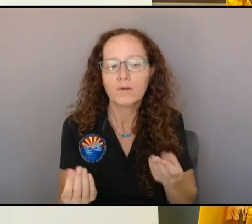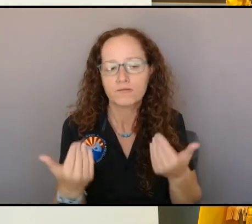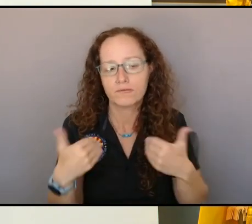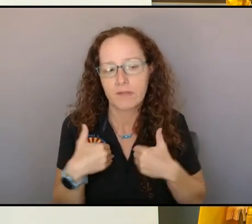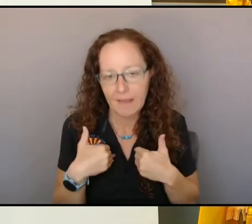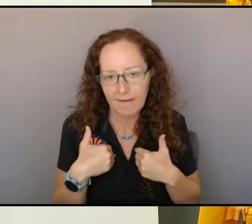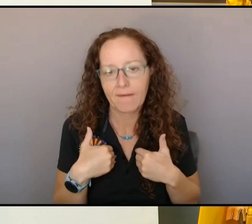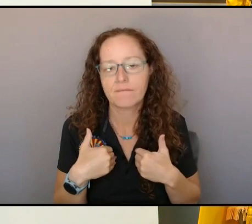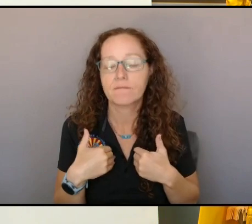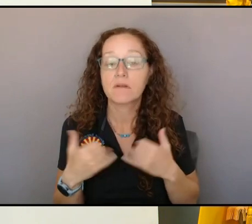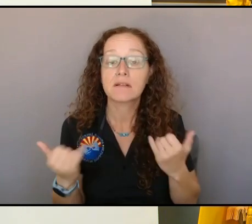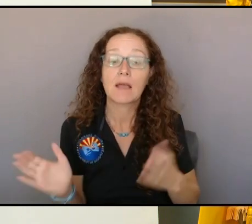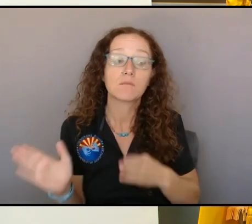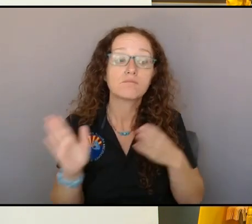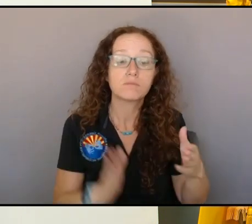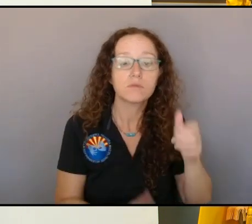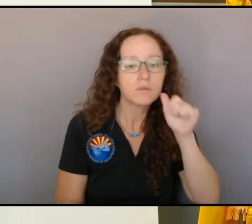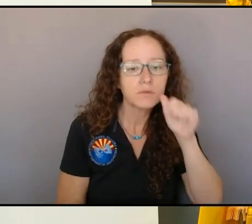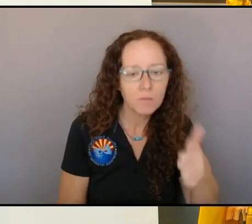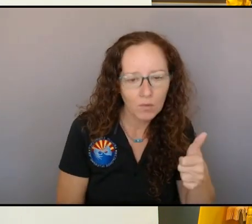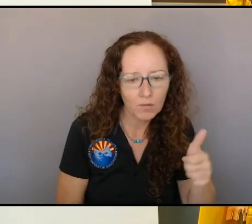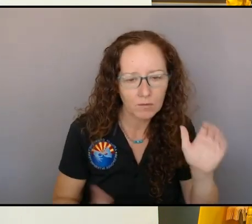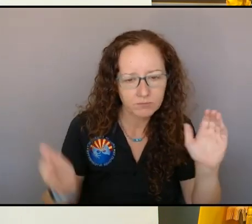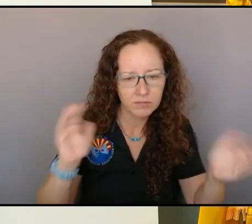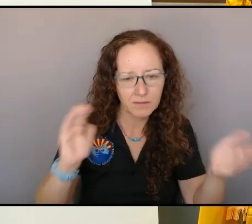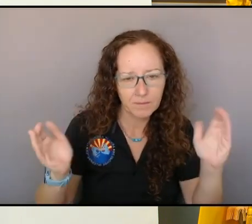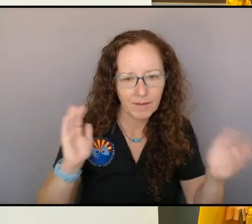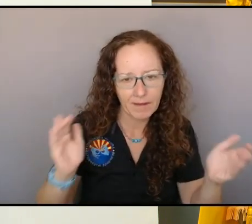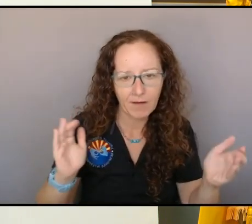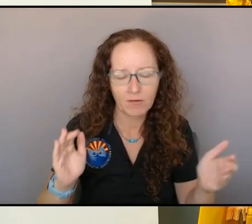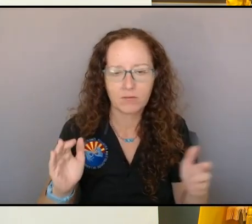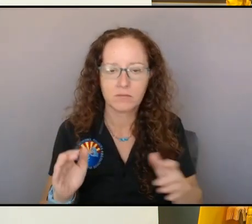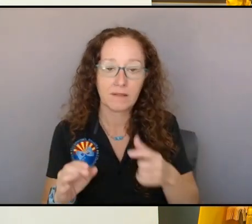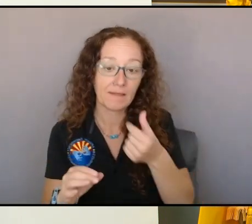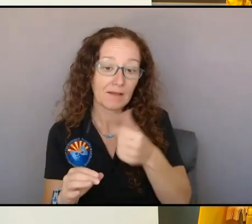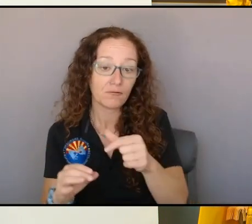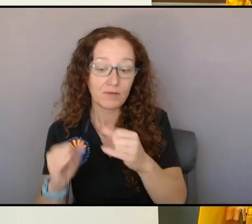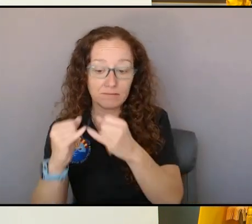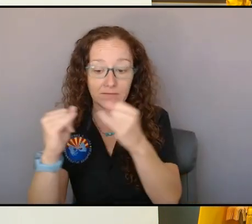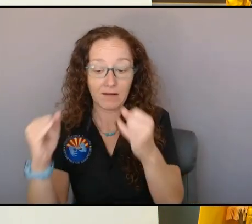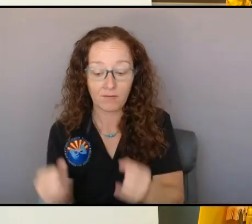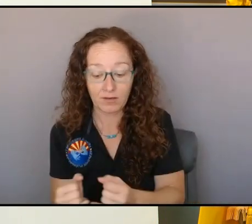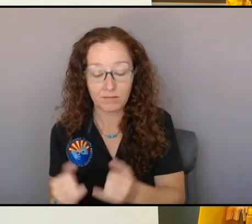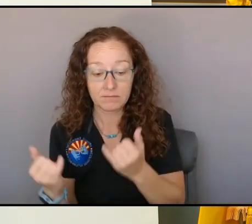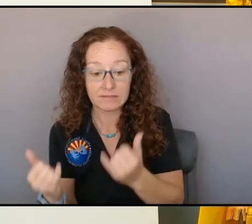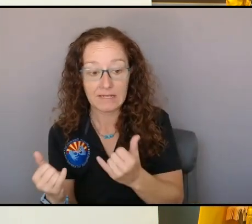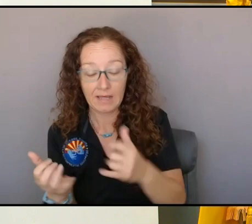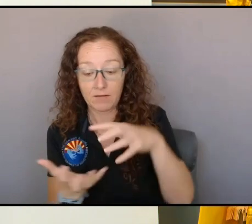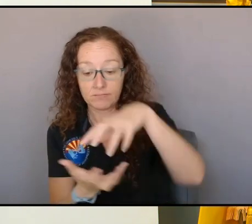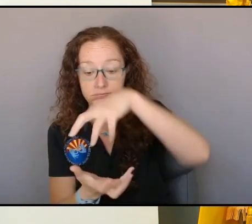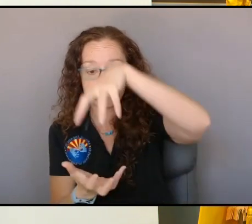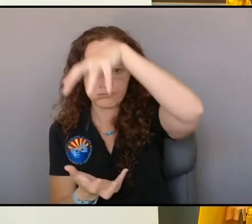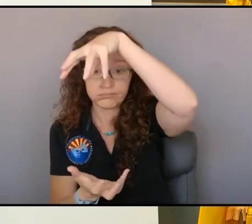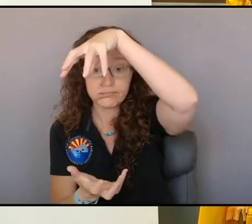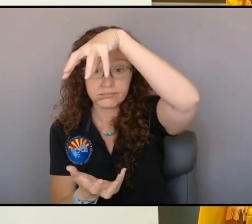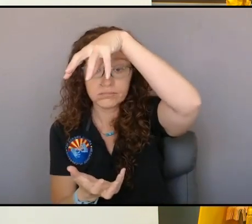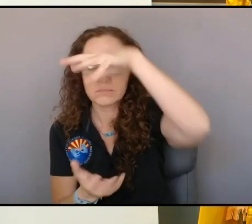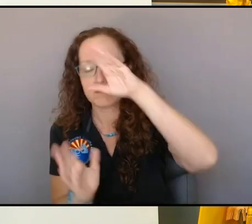with this green hatched area over us today. Which is the area where we think we'll see showers and thunderstorms to